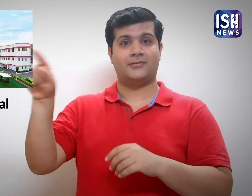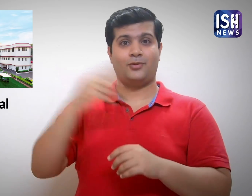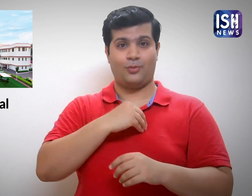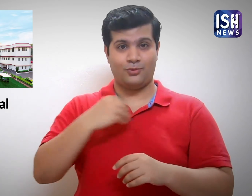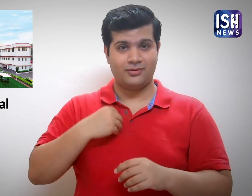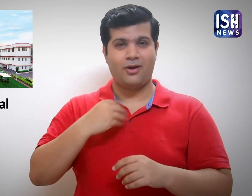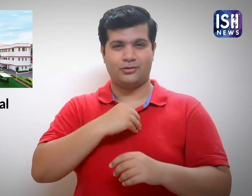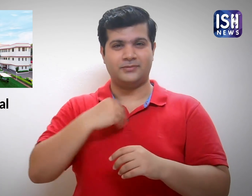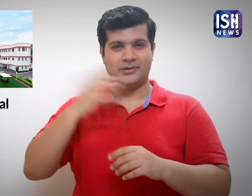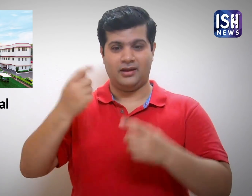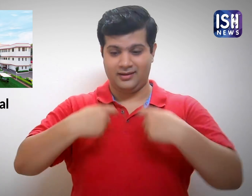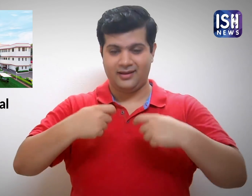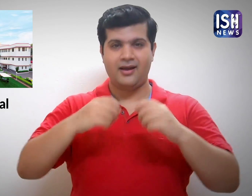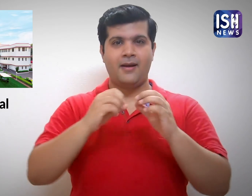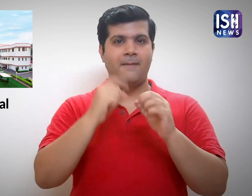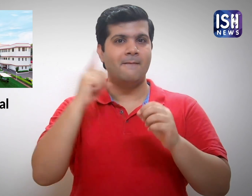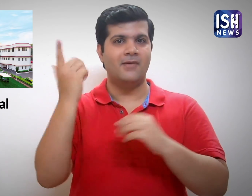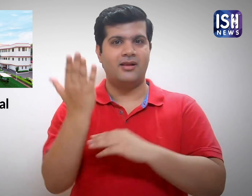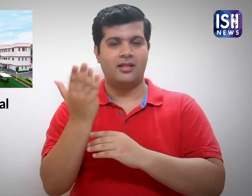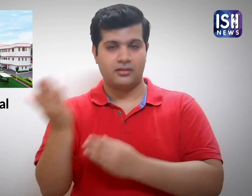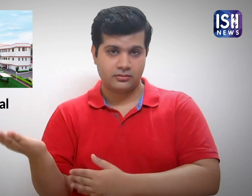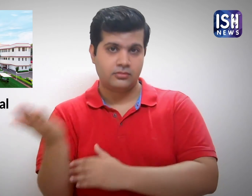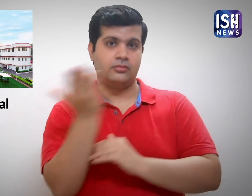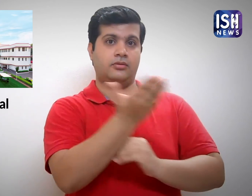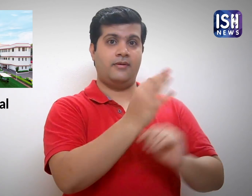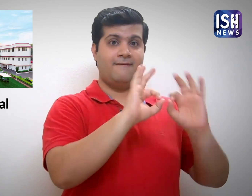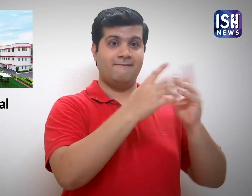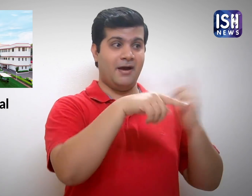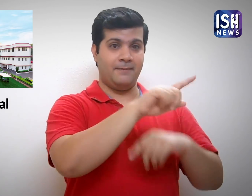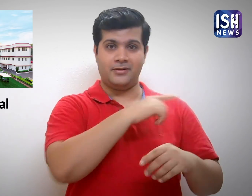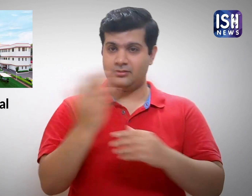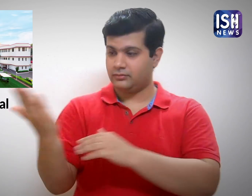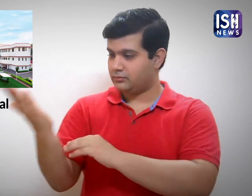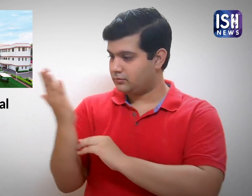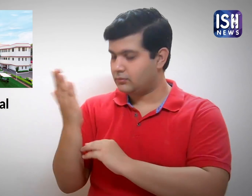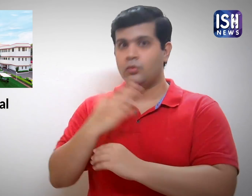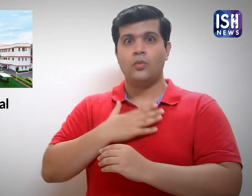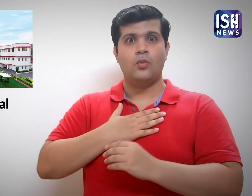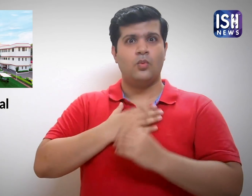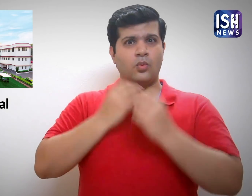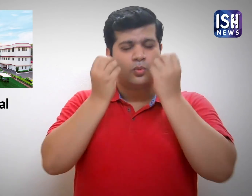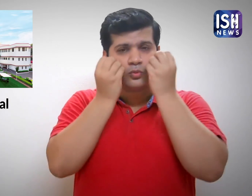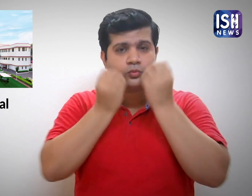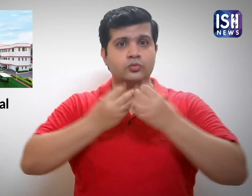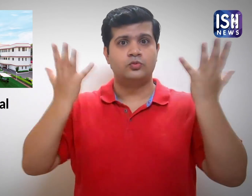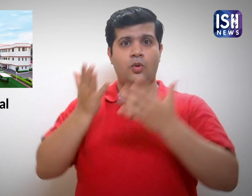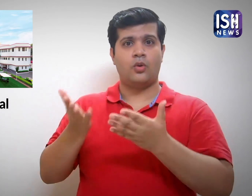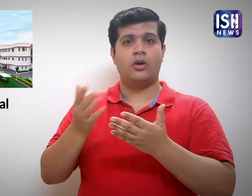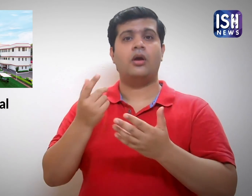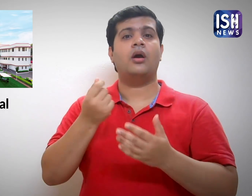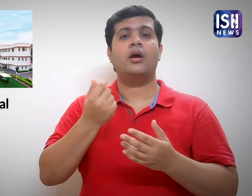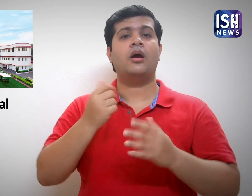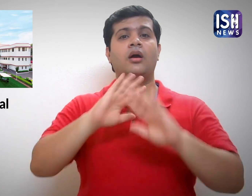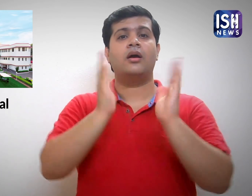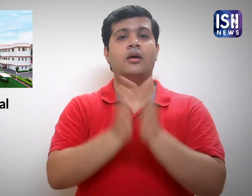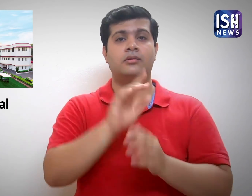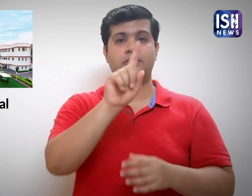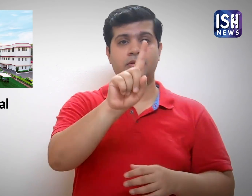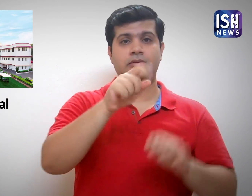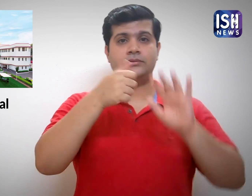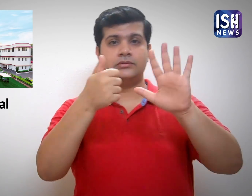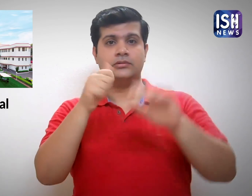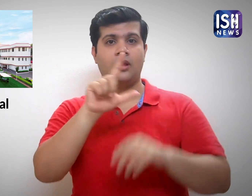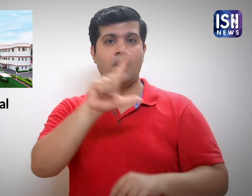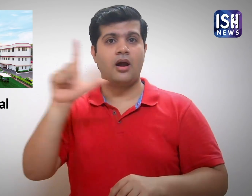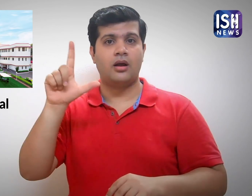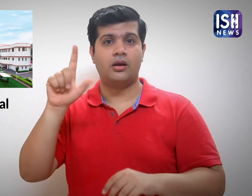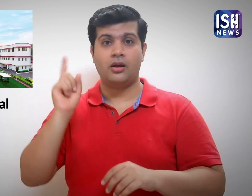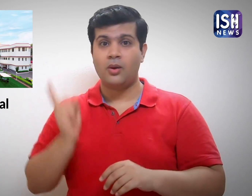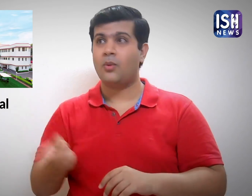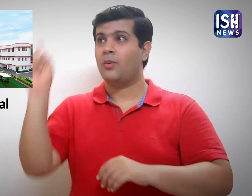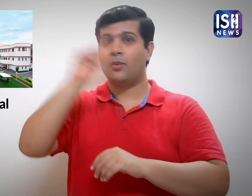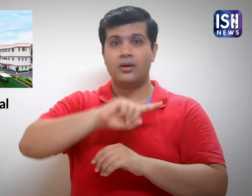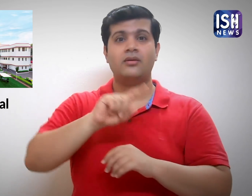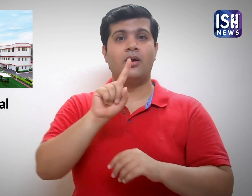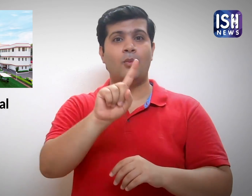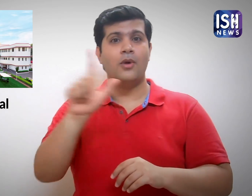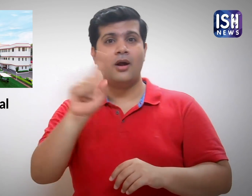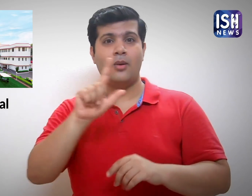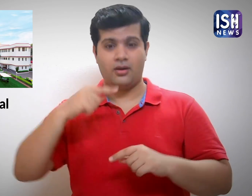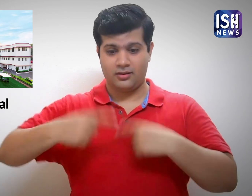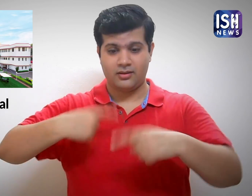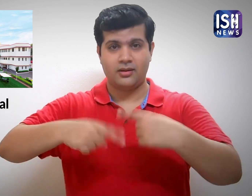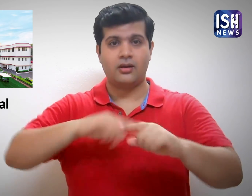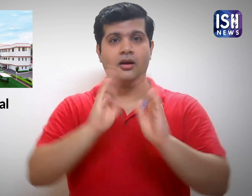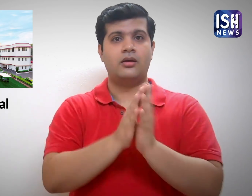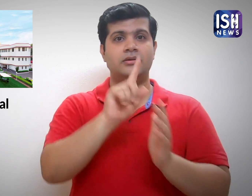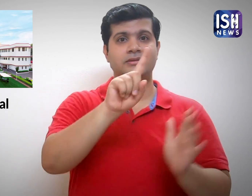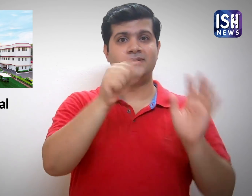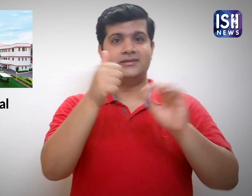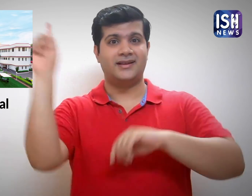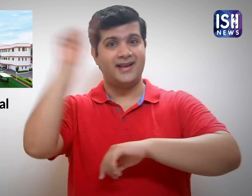They were shocked to receive a bill of Rs 16 lakh and were charged Rs 1 lakh per day.